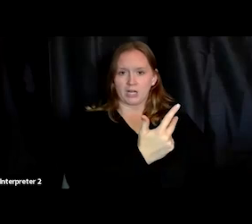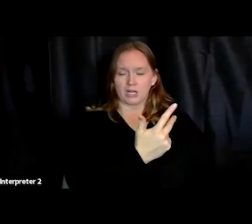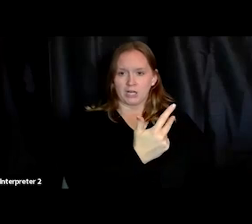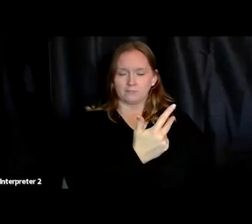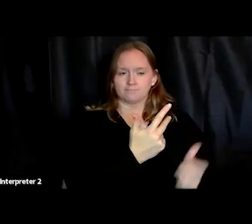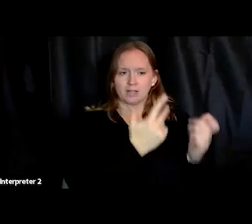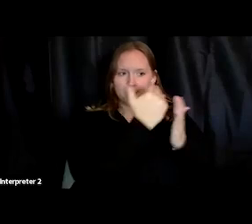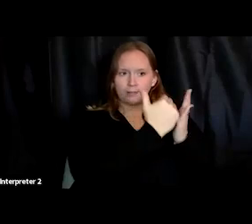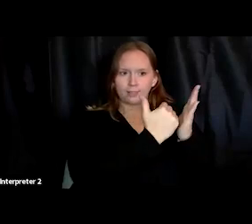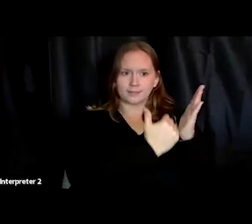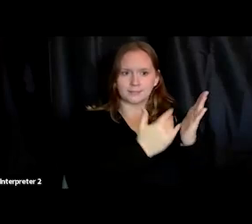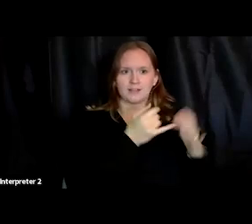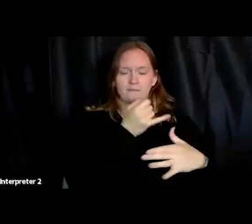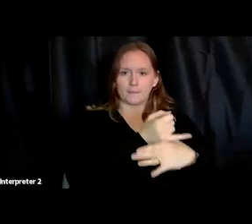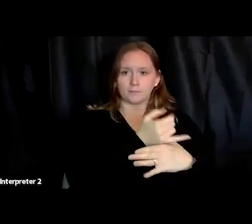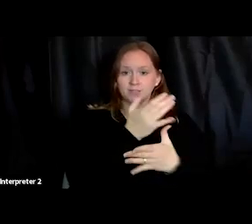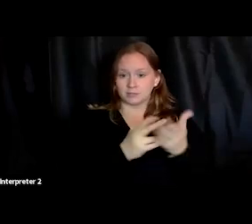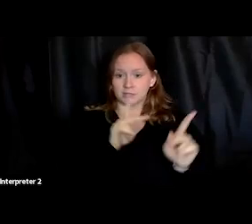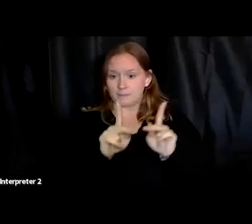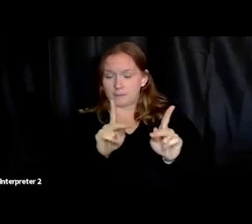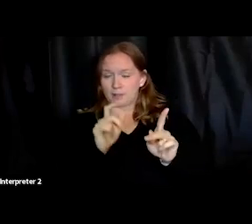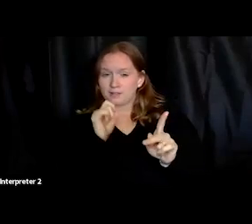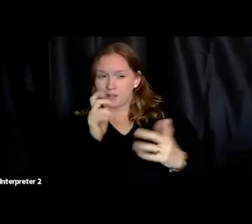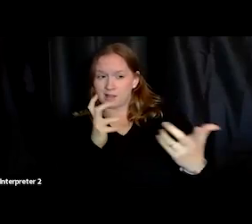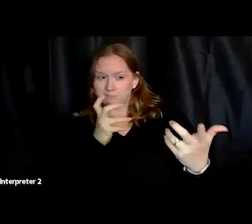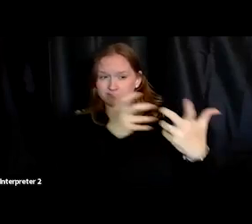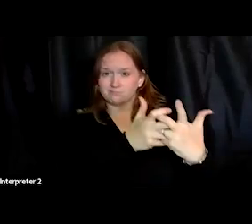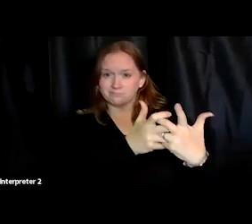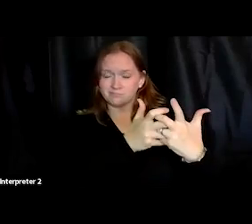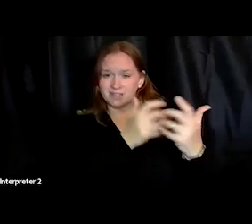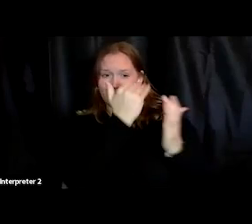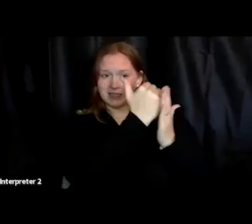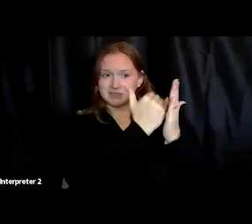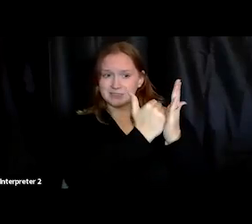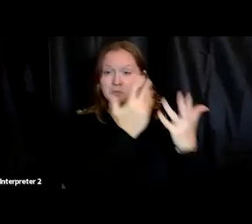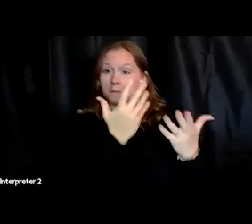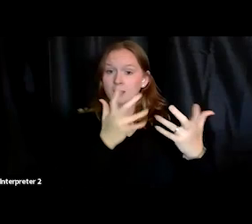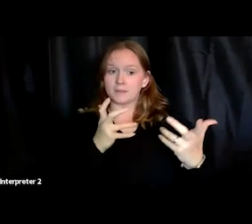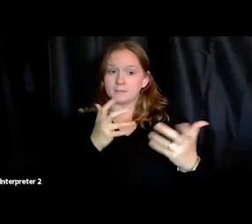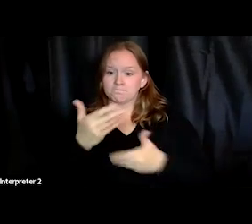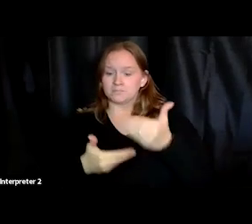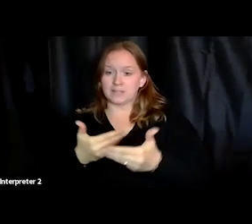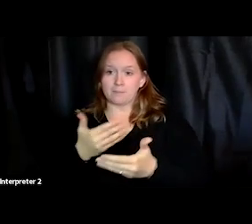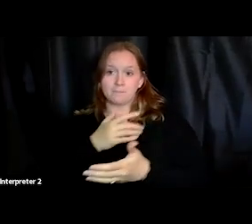there are some folks that may not quite meet a listing. But at step five where Social Security may apply